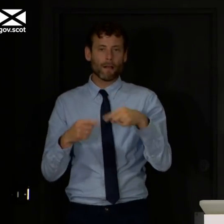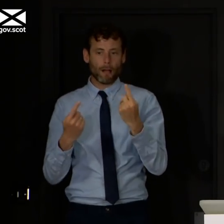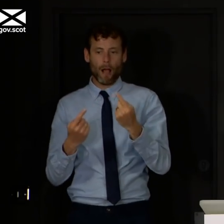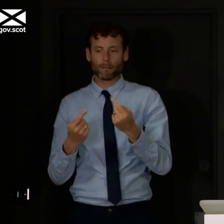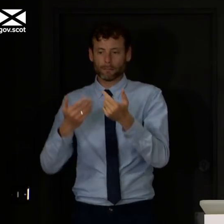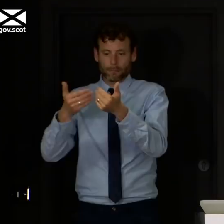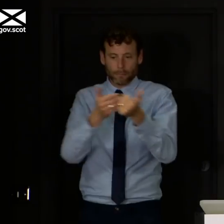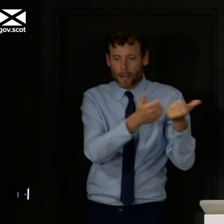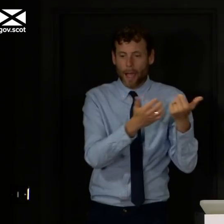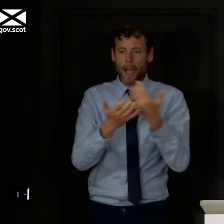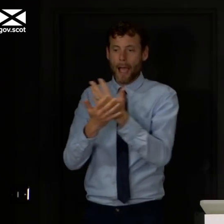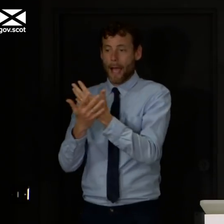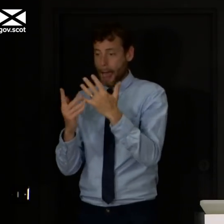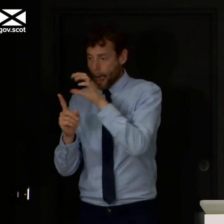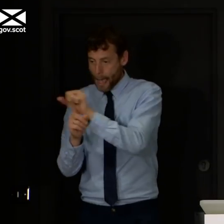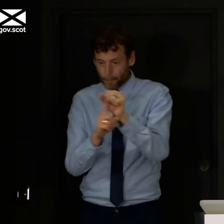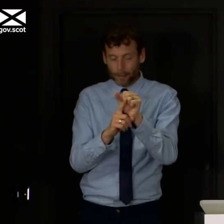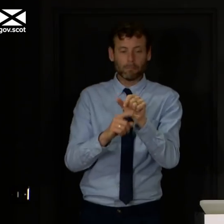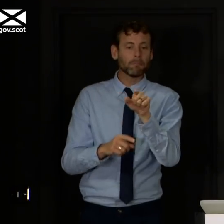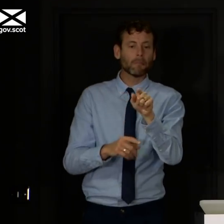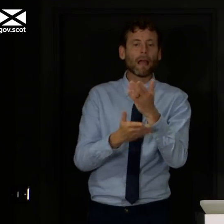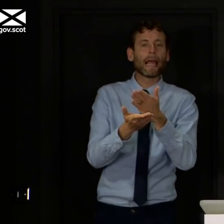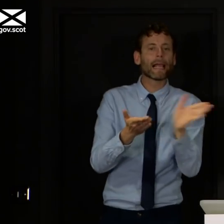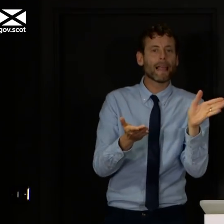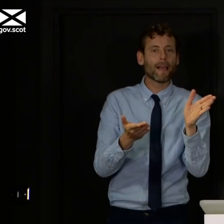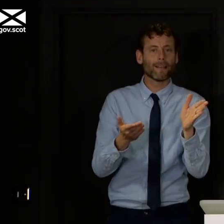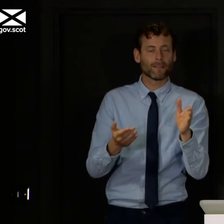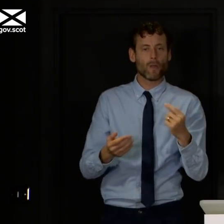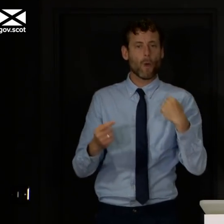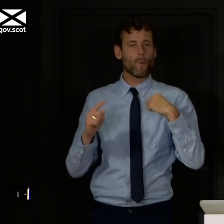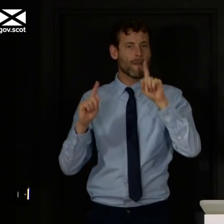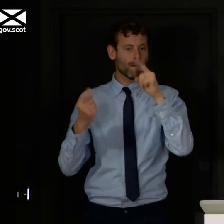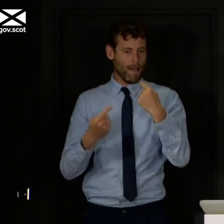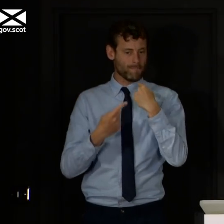and negative in the way we do with the results coming through our own NHS lab framework,